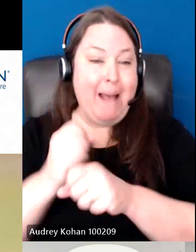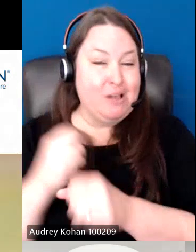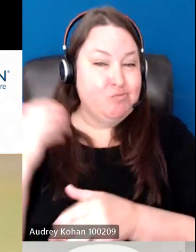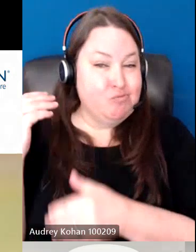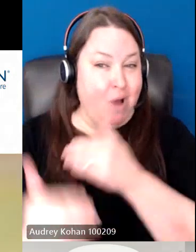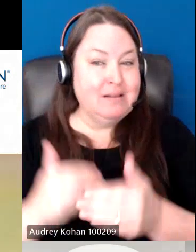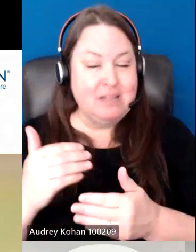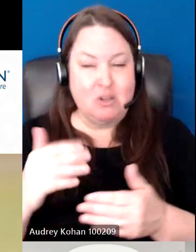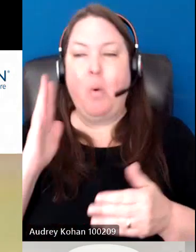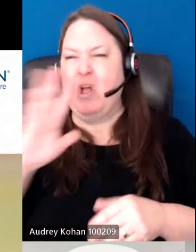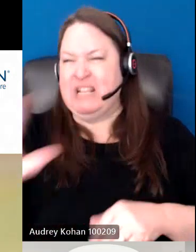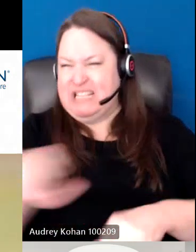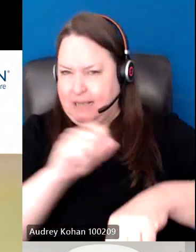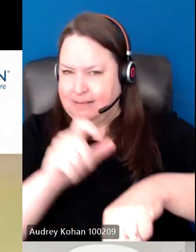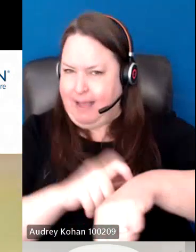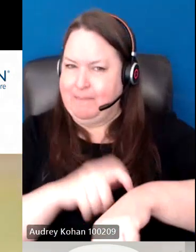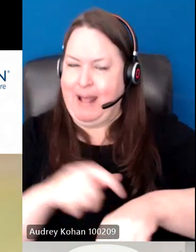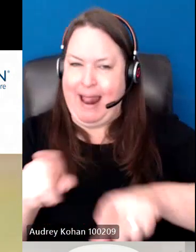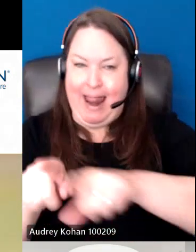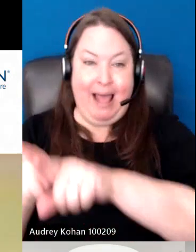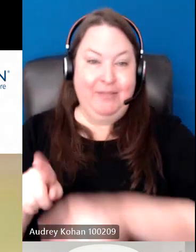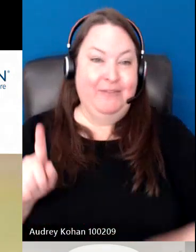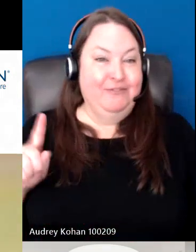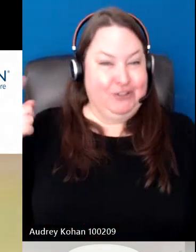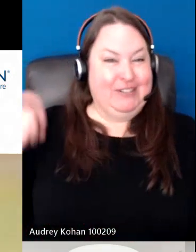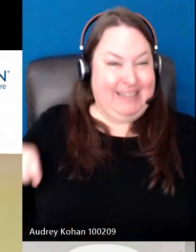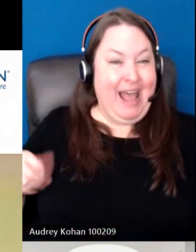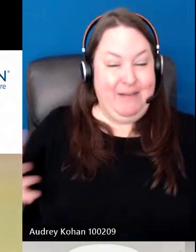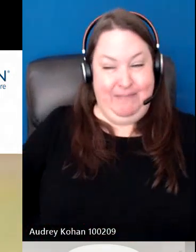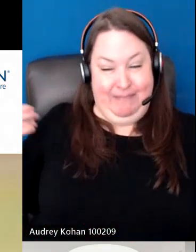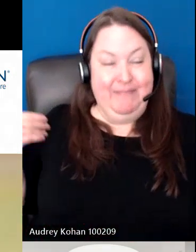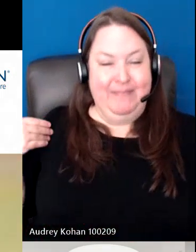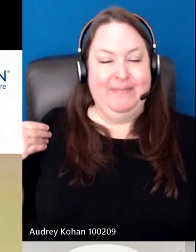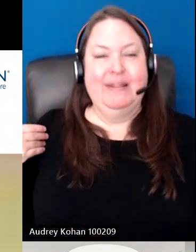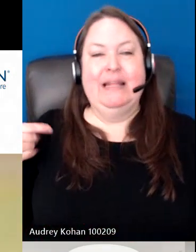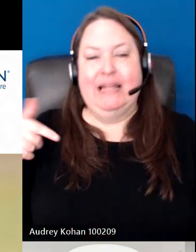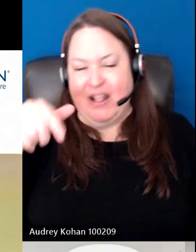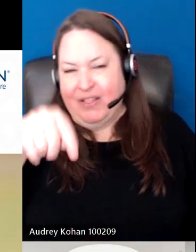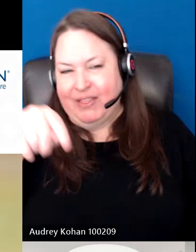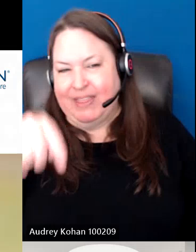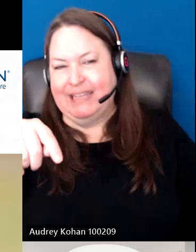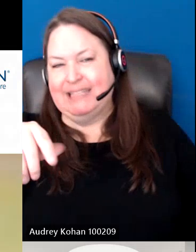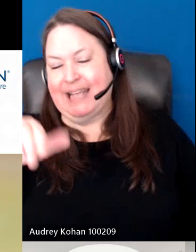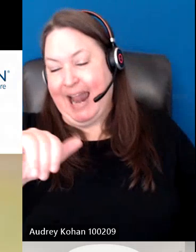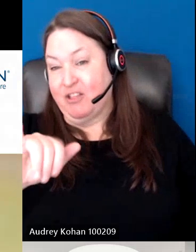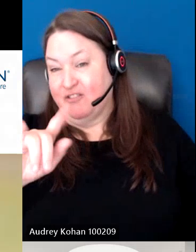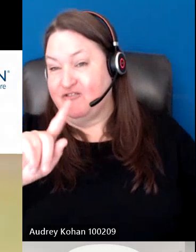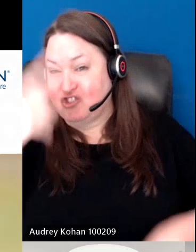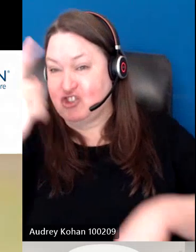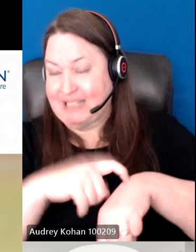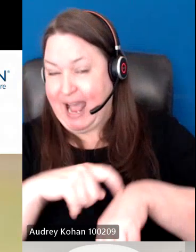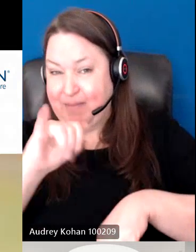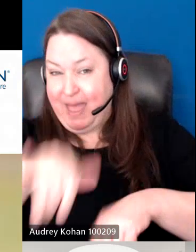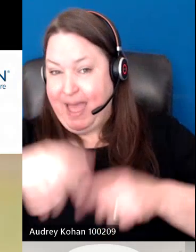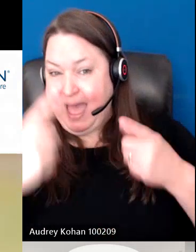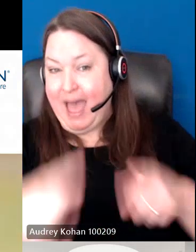take time just as it did the first go round this regulation like the first time this happened can't